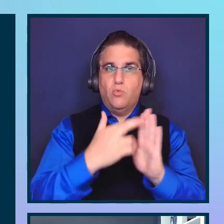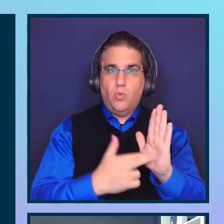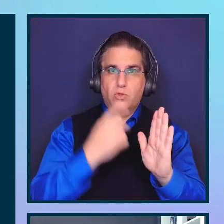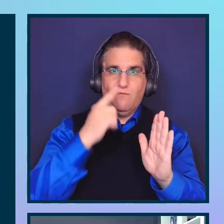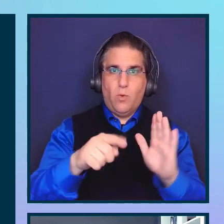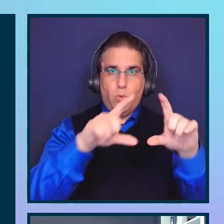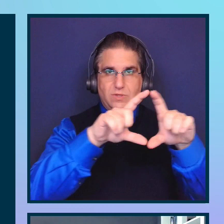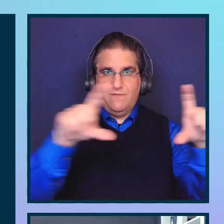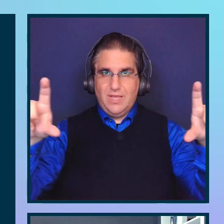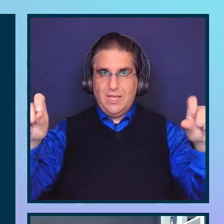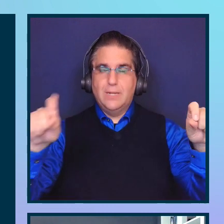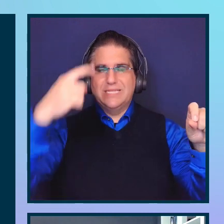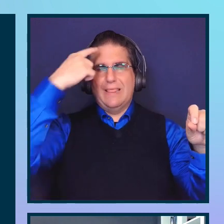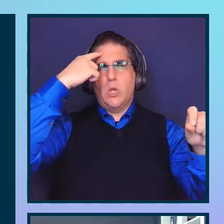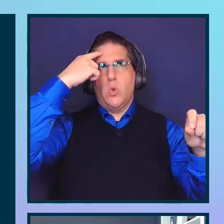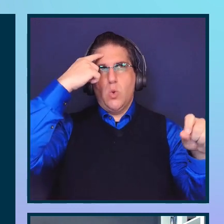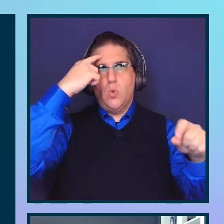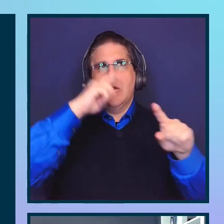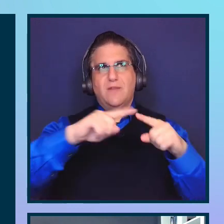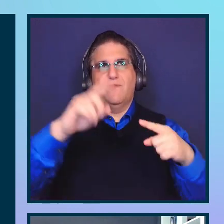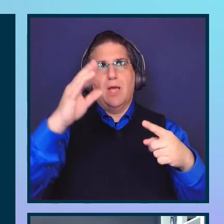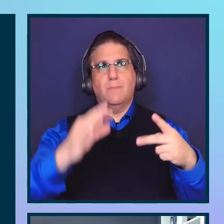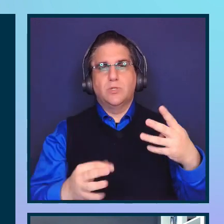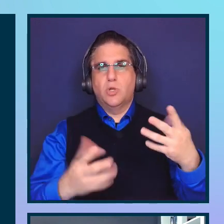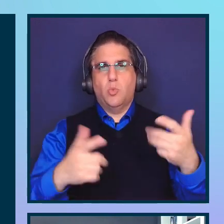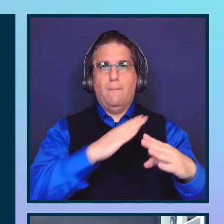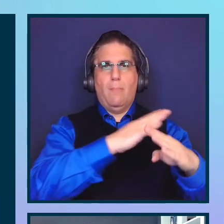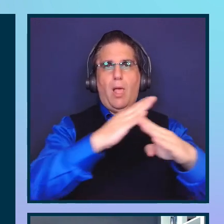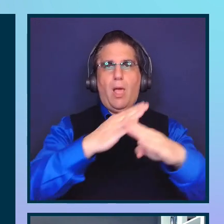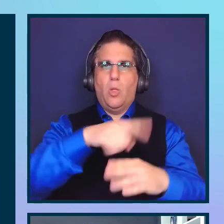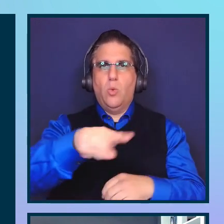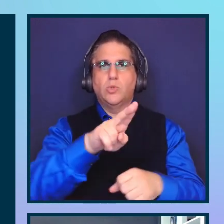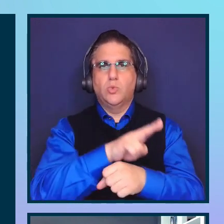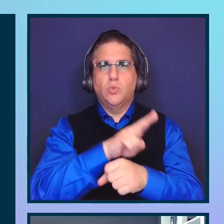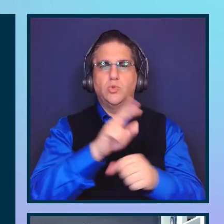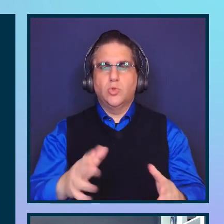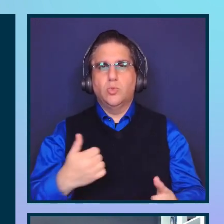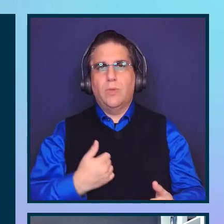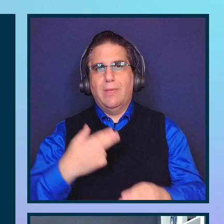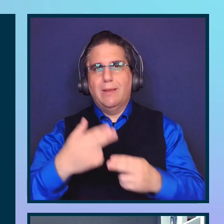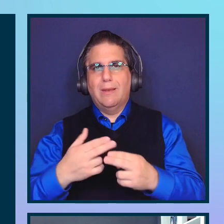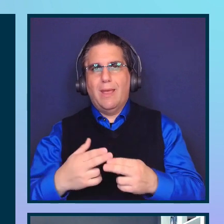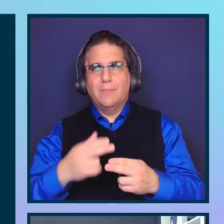properly so that we don't stop users from actually entering data in our websites. The other one that I have on the screen